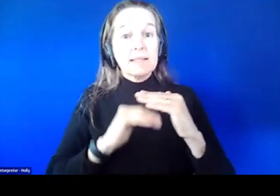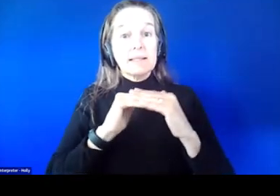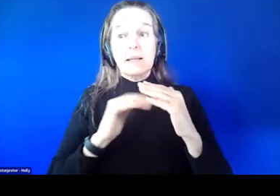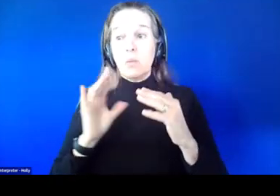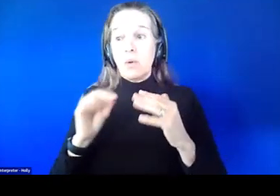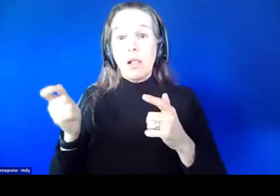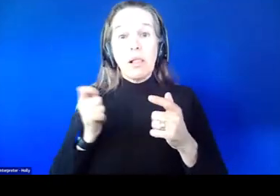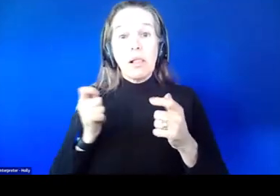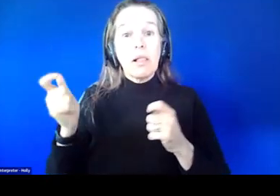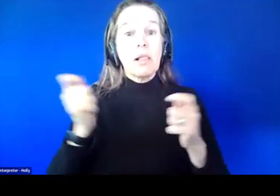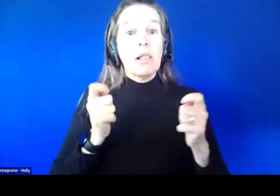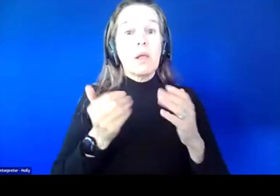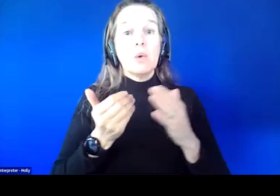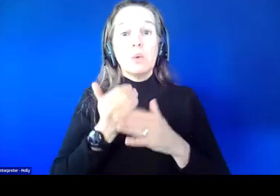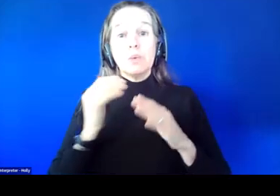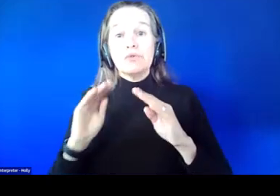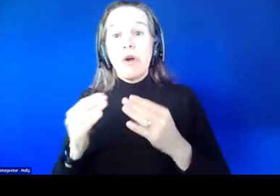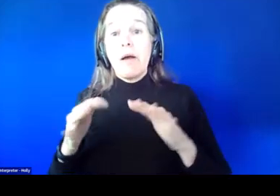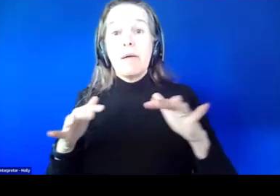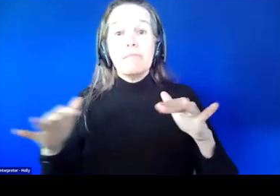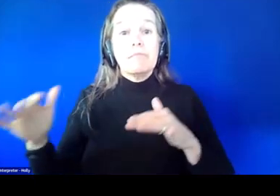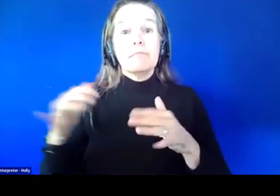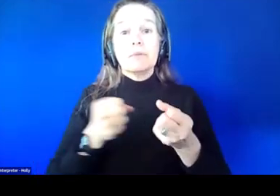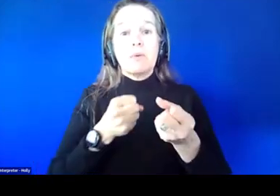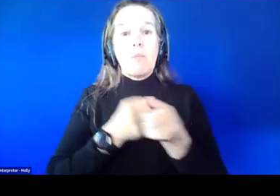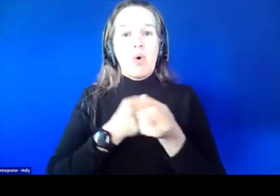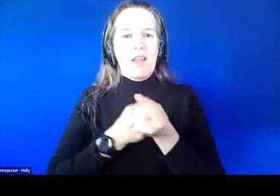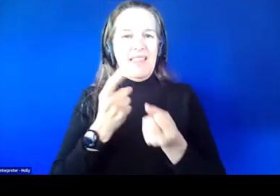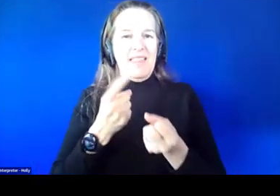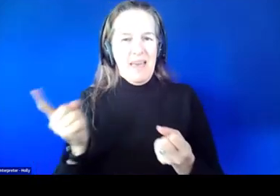to the program um supporting tribes as they are um